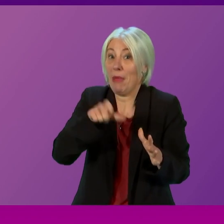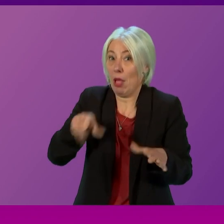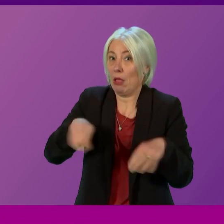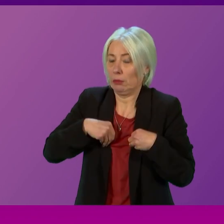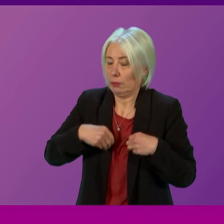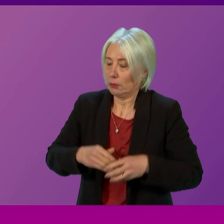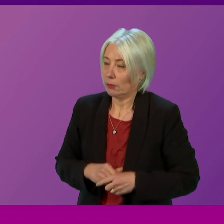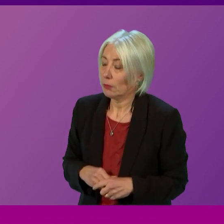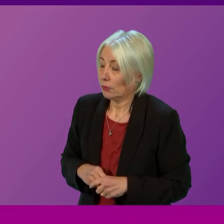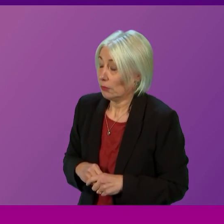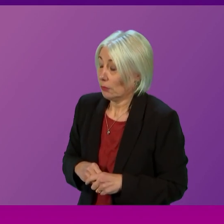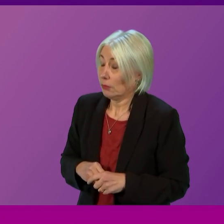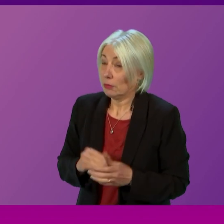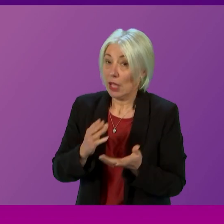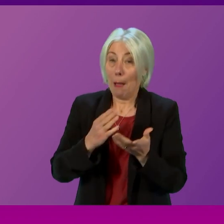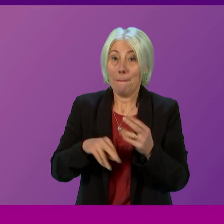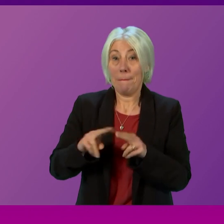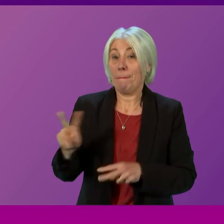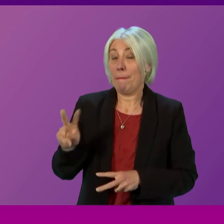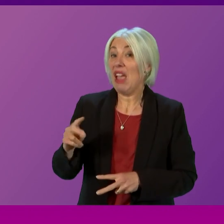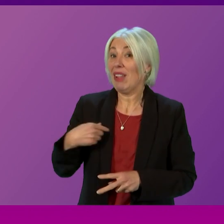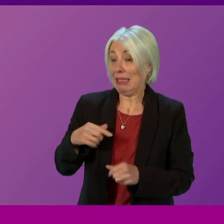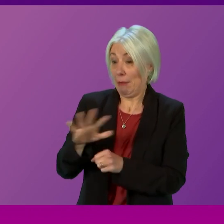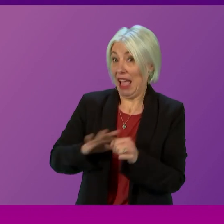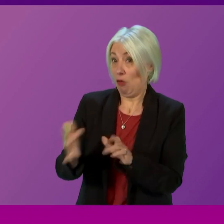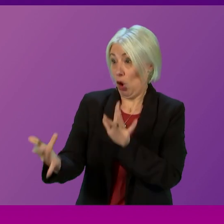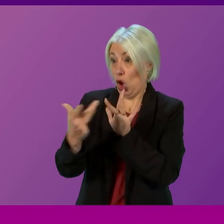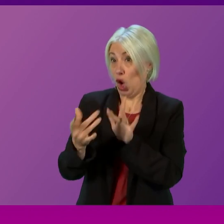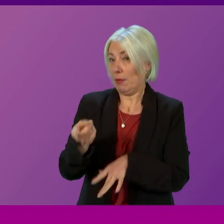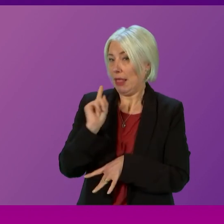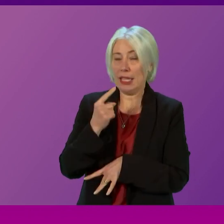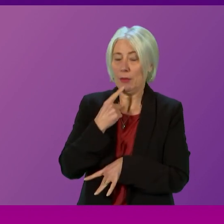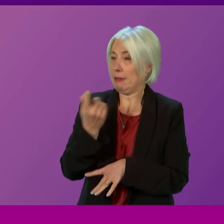Many parents from my constituency were in touch last week about the lack of antibiotics